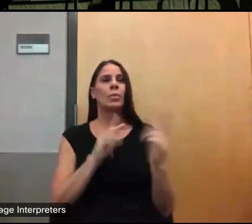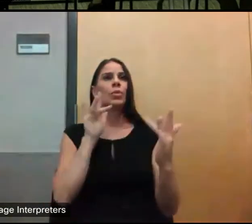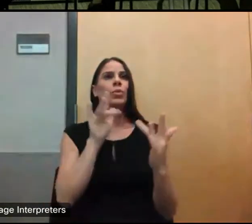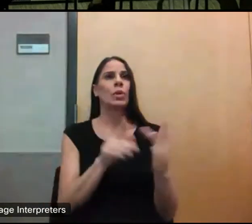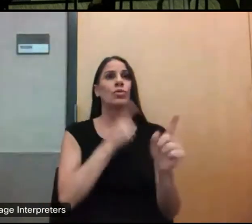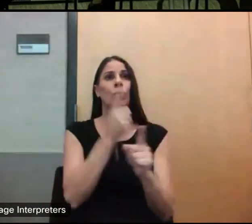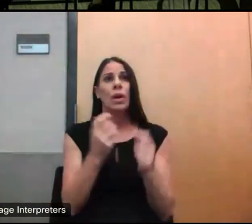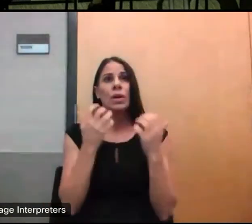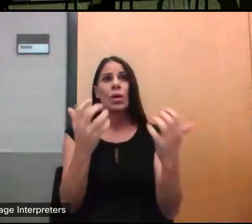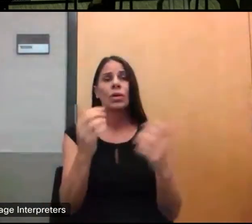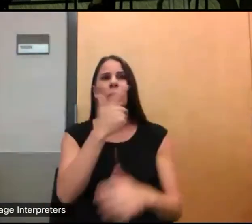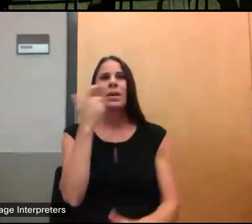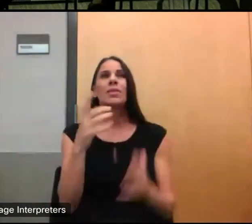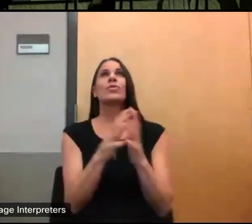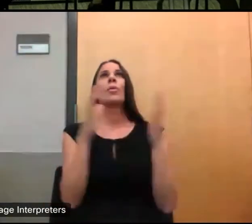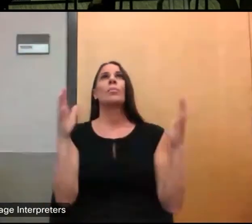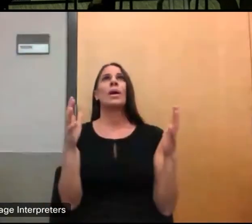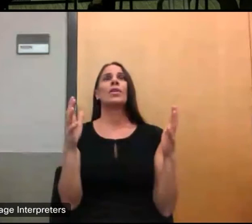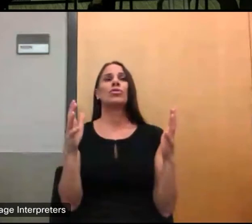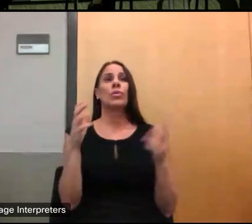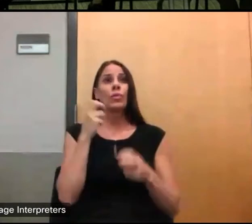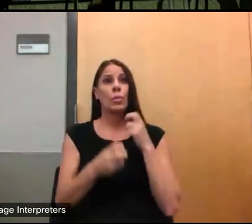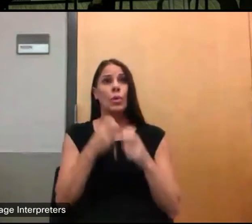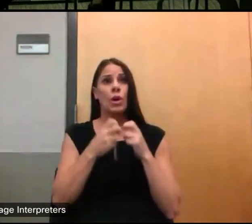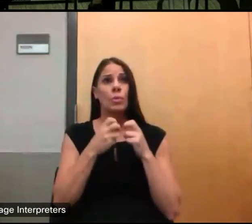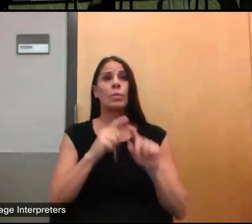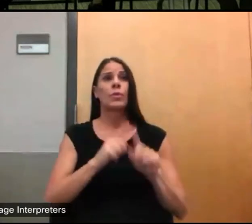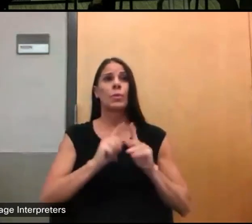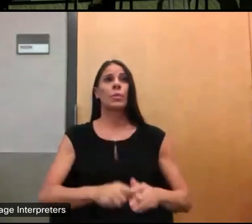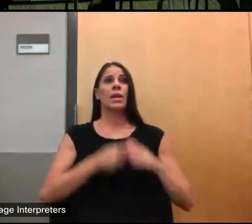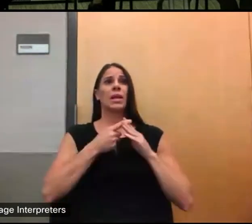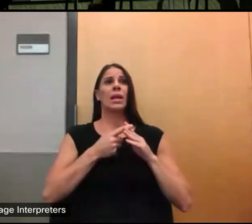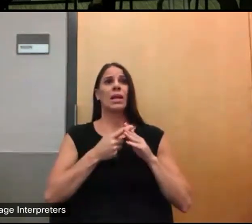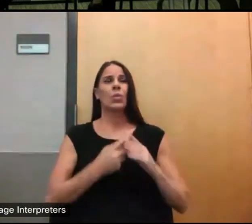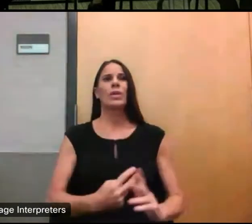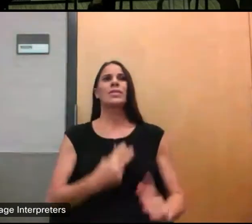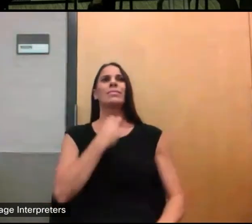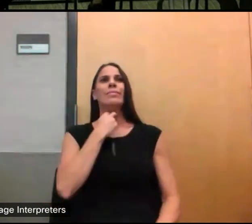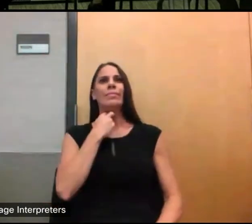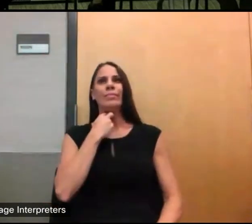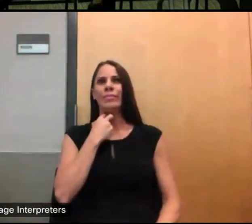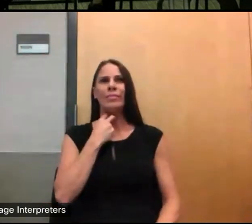very beginning was was tied up in political considerations and in in election, your politics